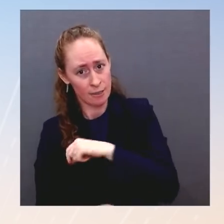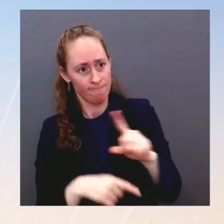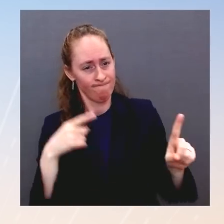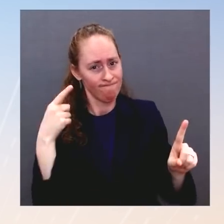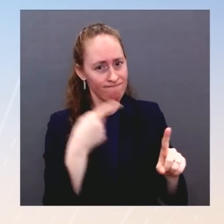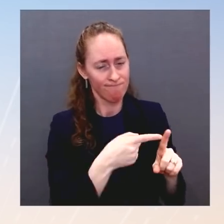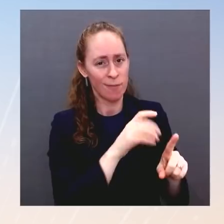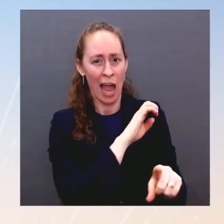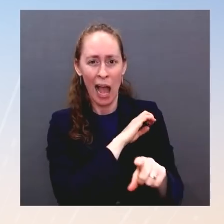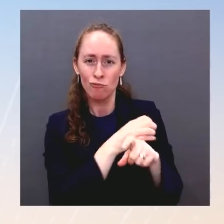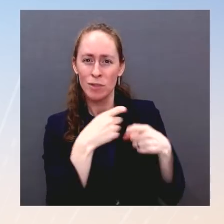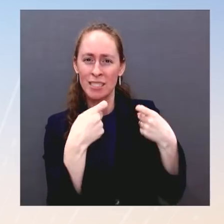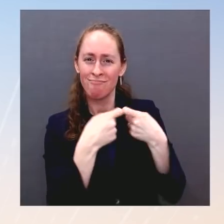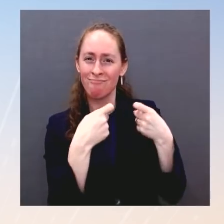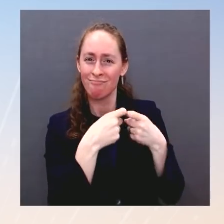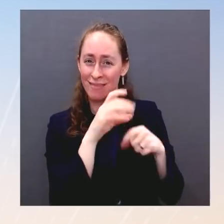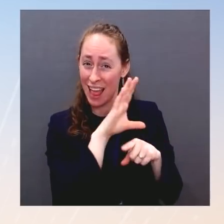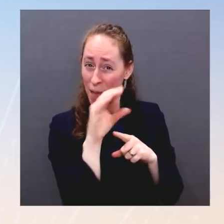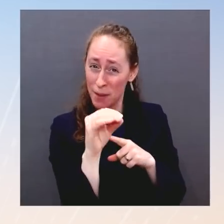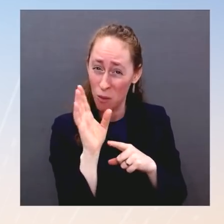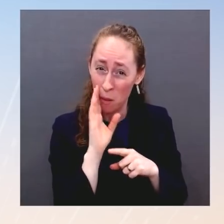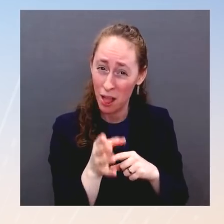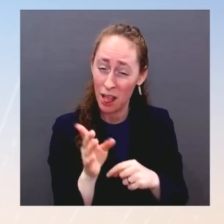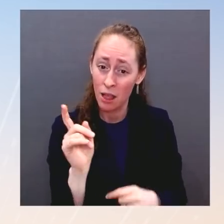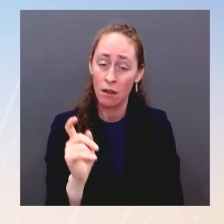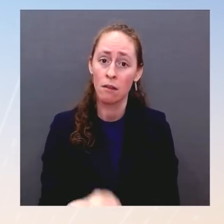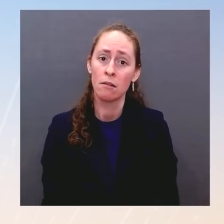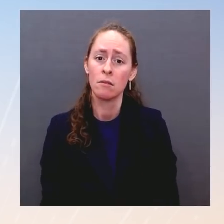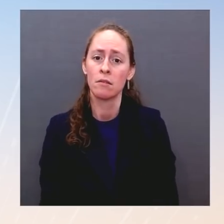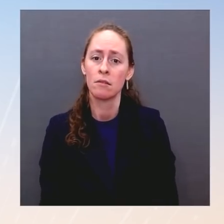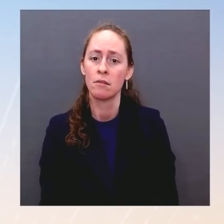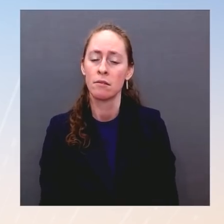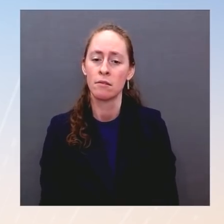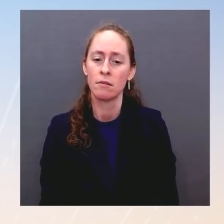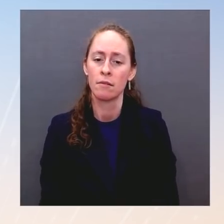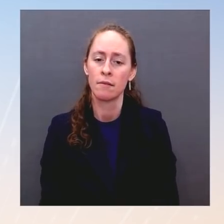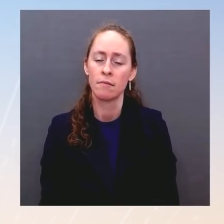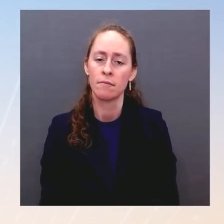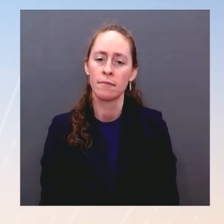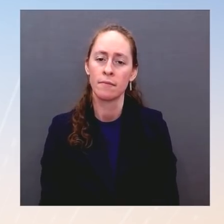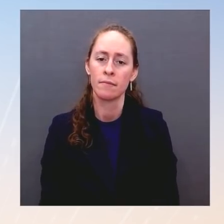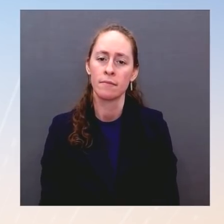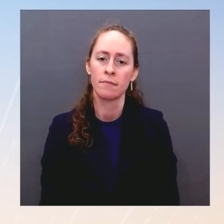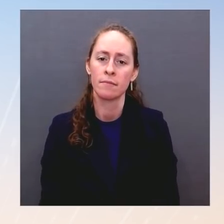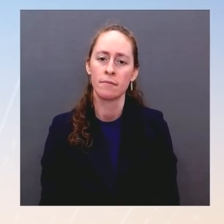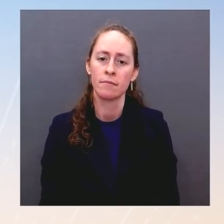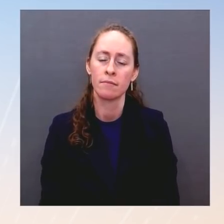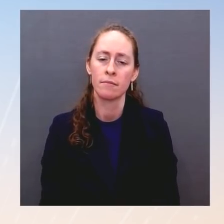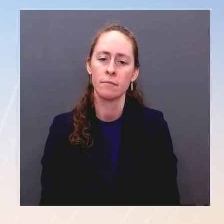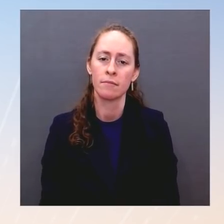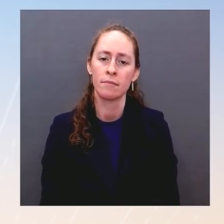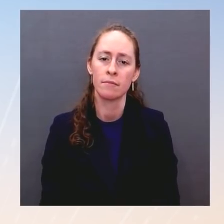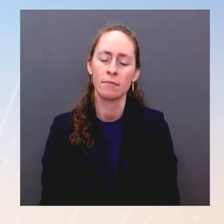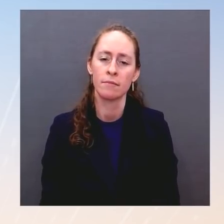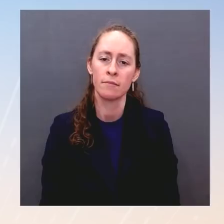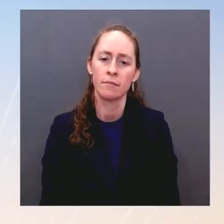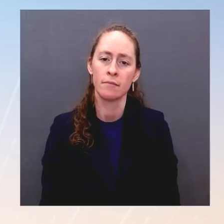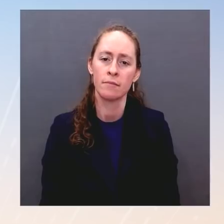And also, you know, there are also some other countries that are -- have worked for carveouts -- for instance, Italy and luxury goods.